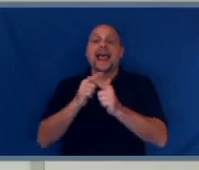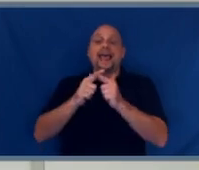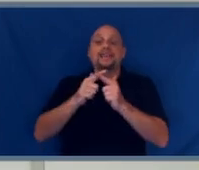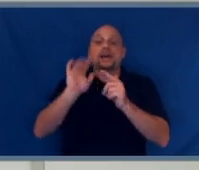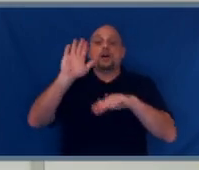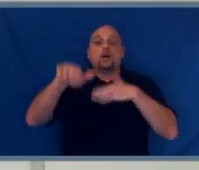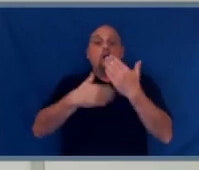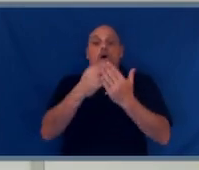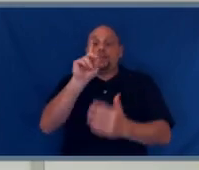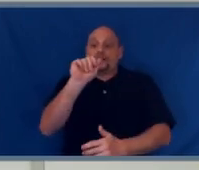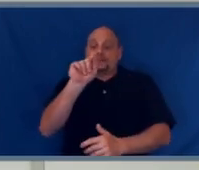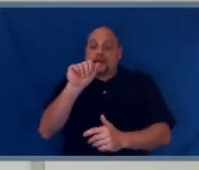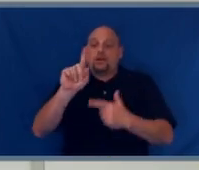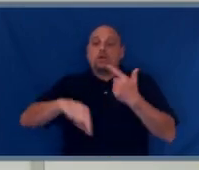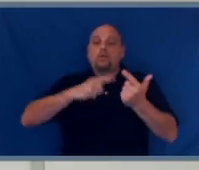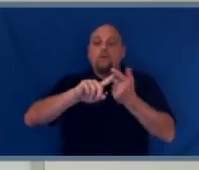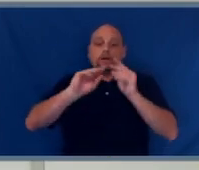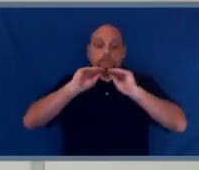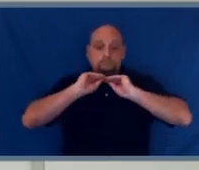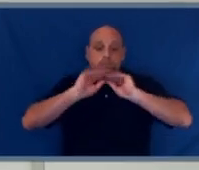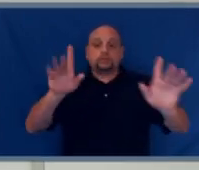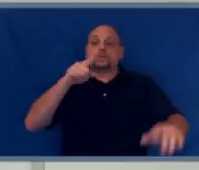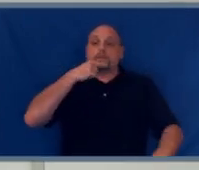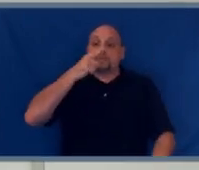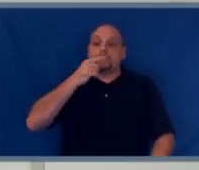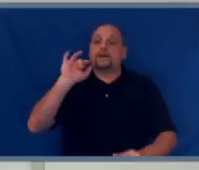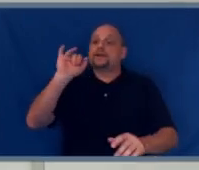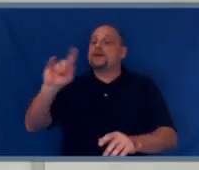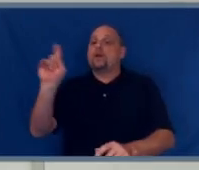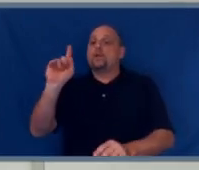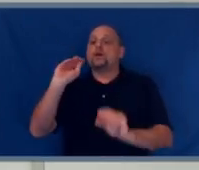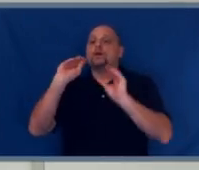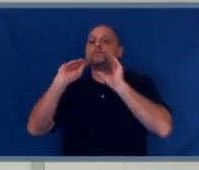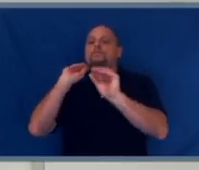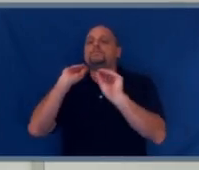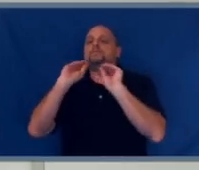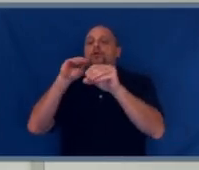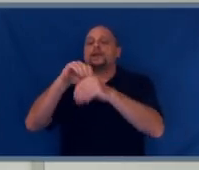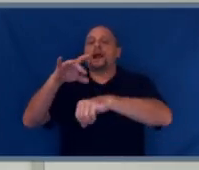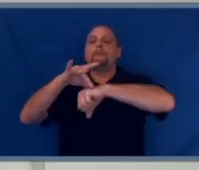AVAILABLE IS RELEASED TO THE DATA SYSTEM. AND THAT IS WHERE YOU CAB ACCESS